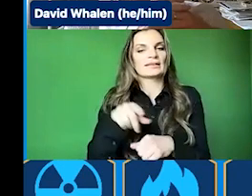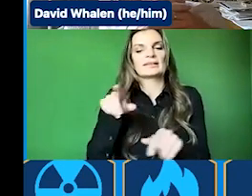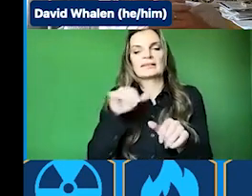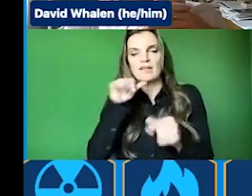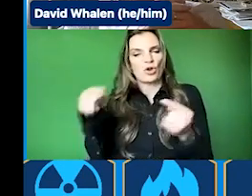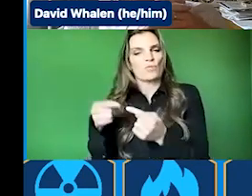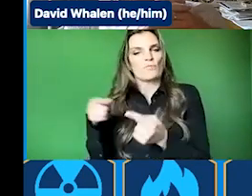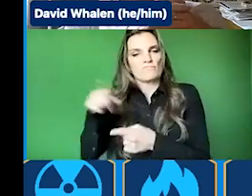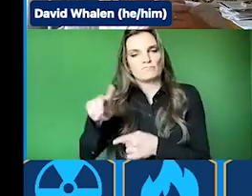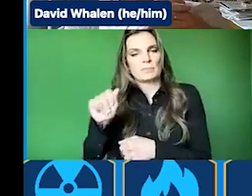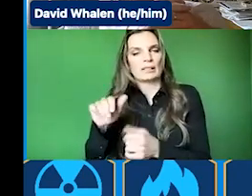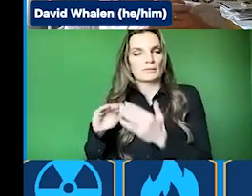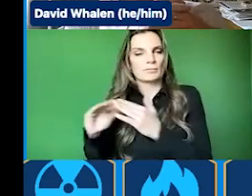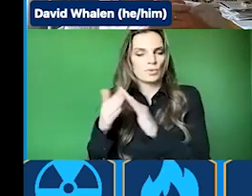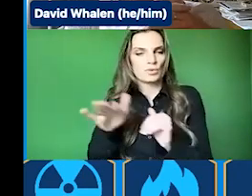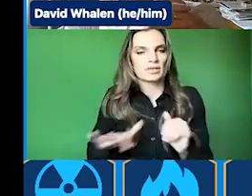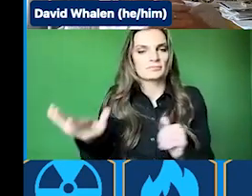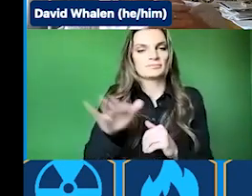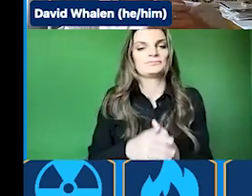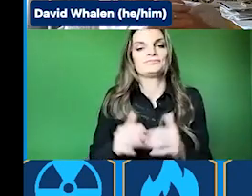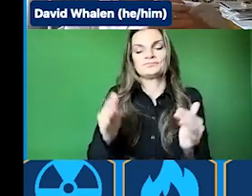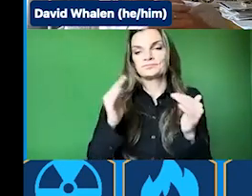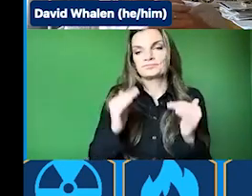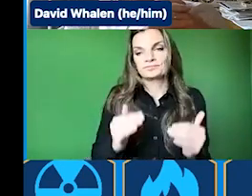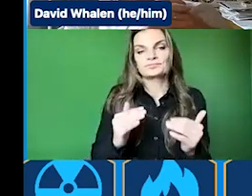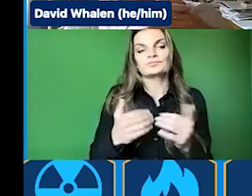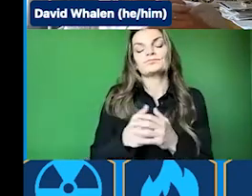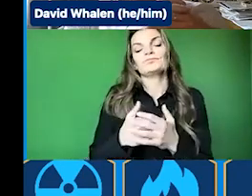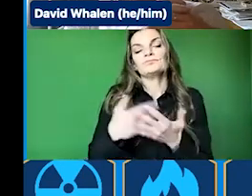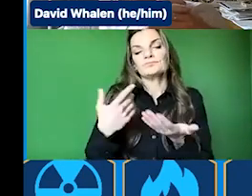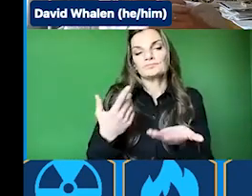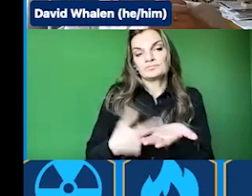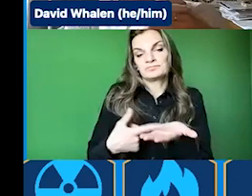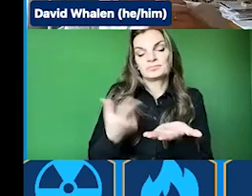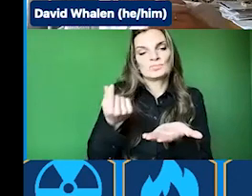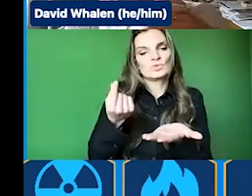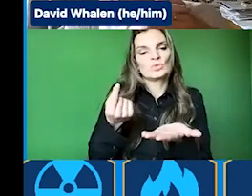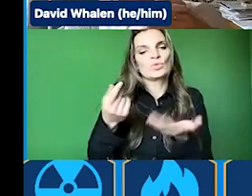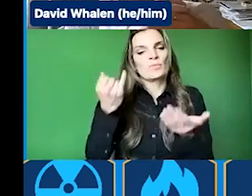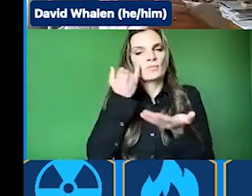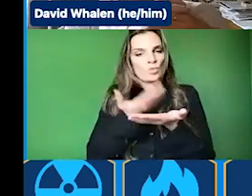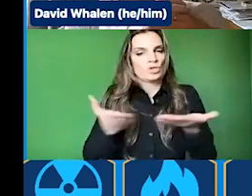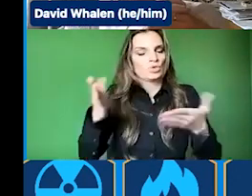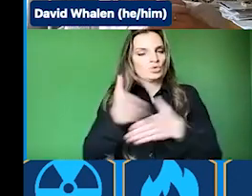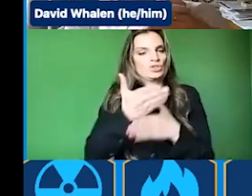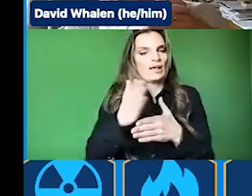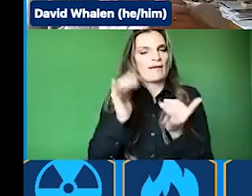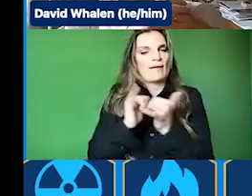endangering disability communities. Think of arrangements or agreements for resource sharing. There was a